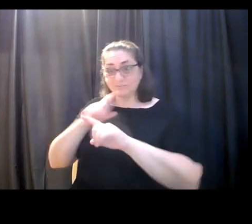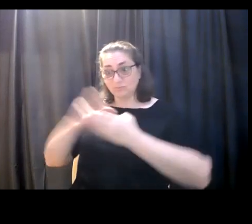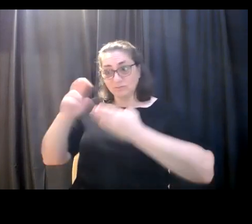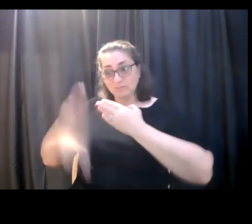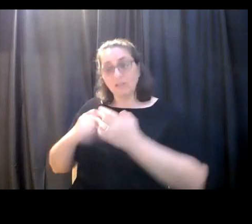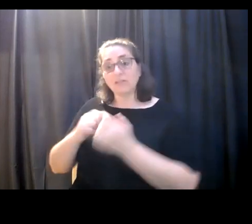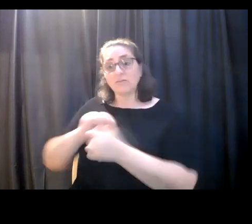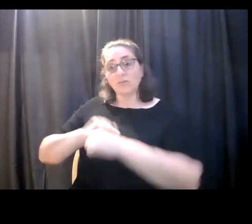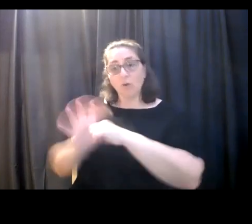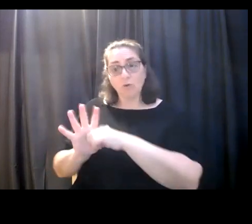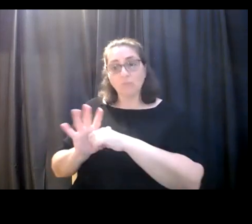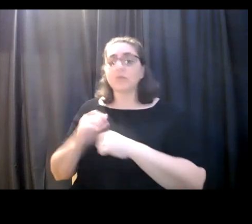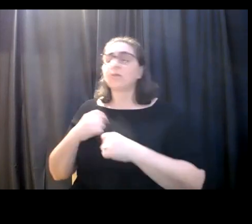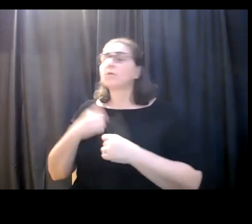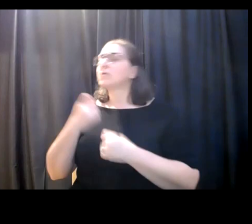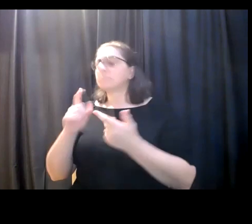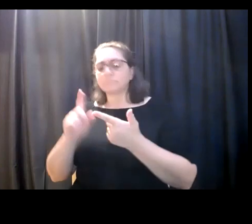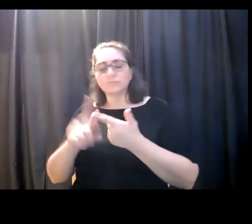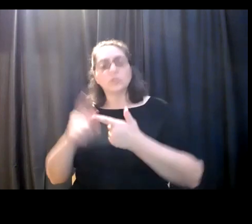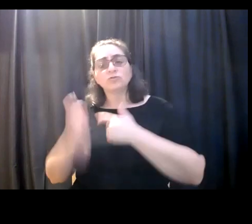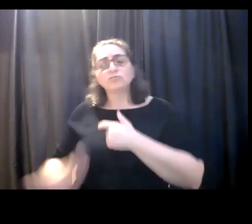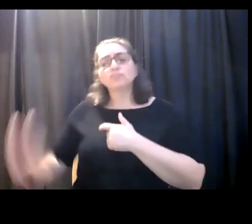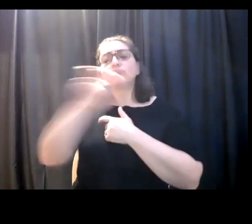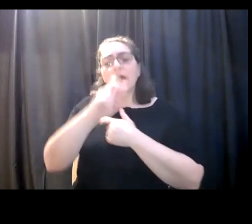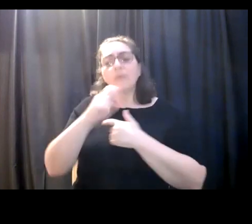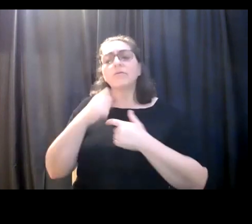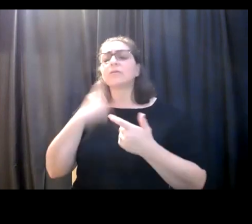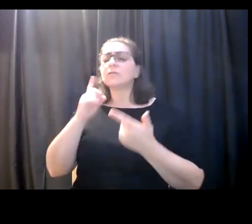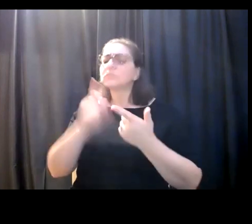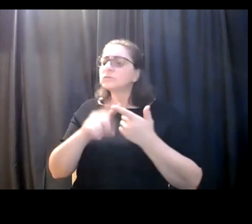Offices were clod for a time, or saw a reduced number of patients in person.